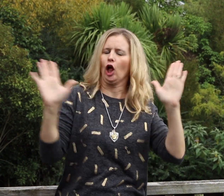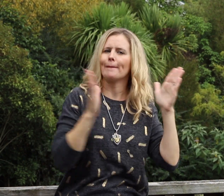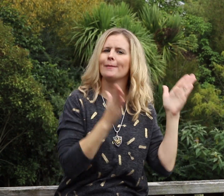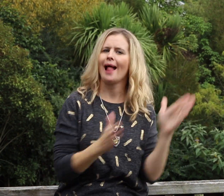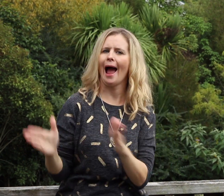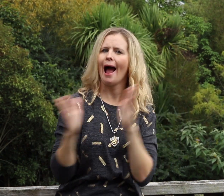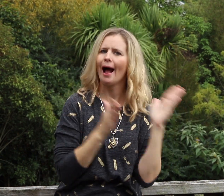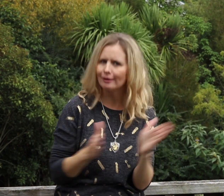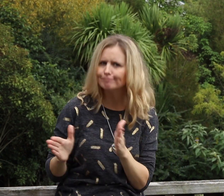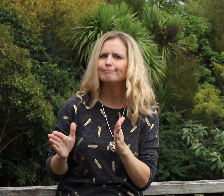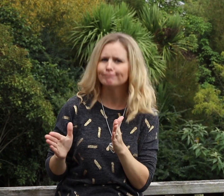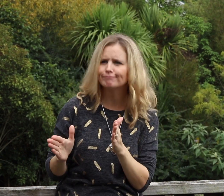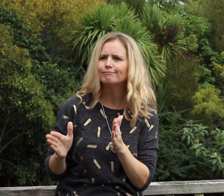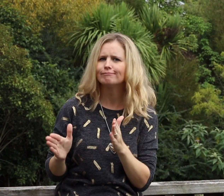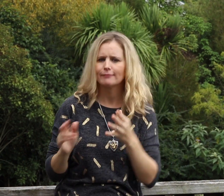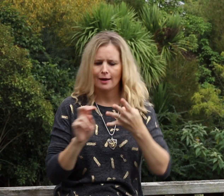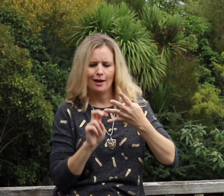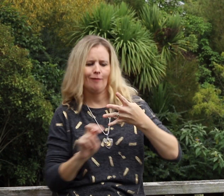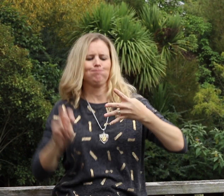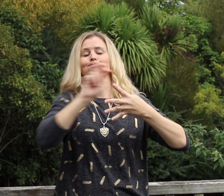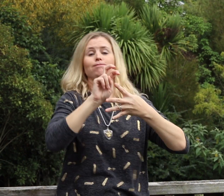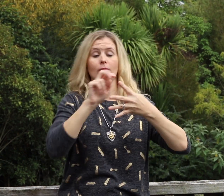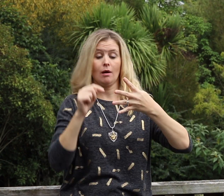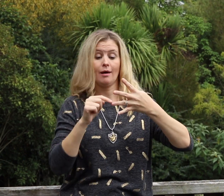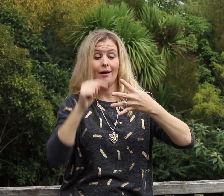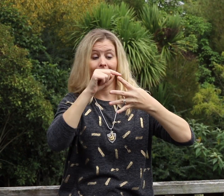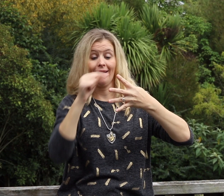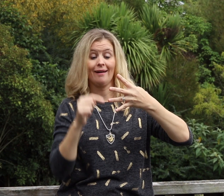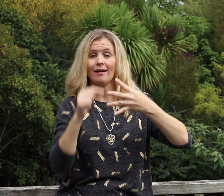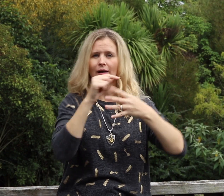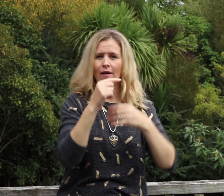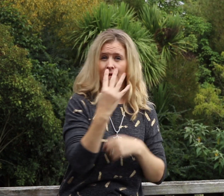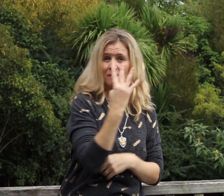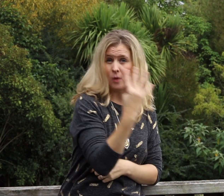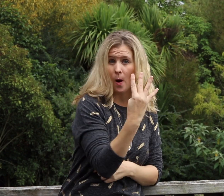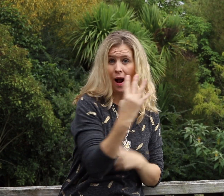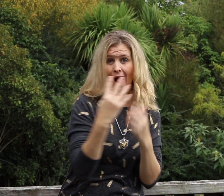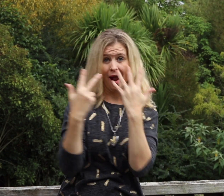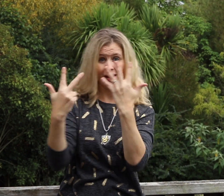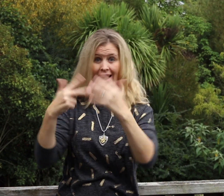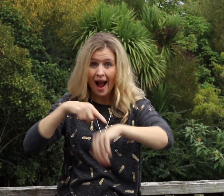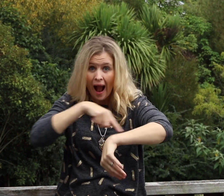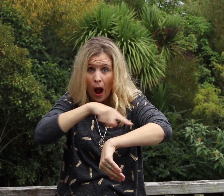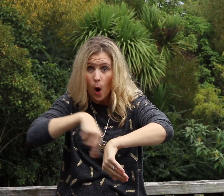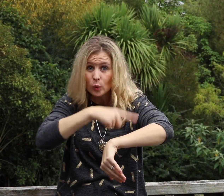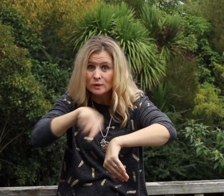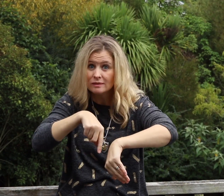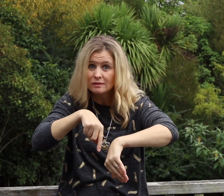and the jump from level two to four was within 48 hours.